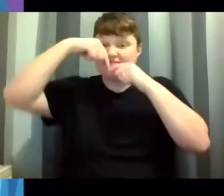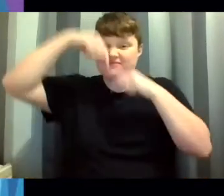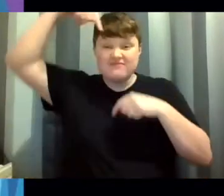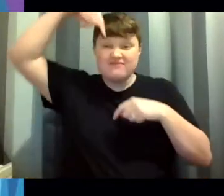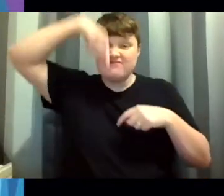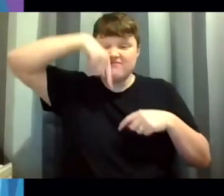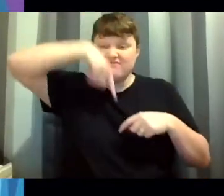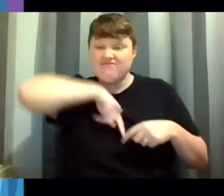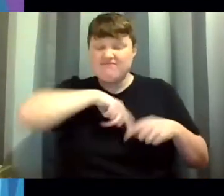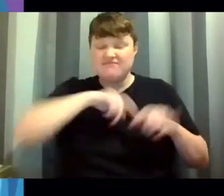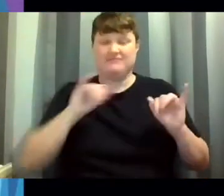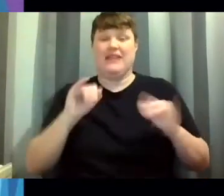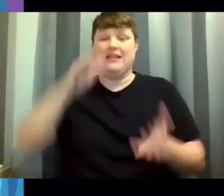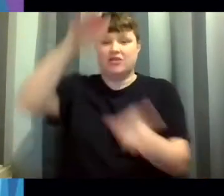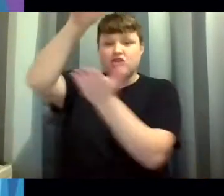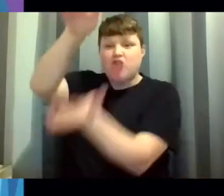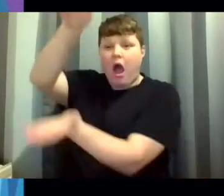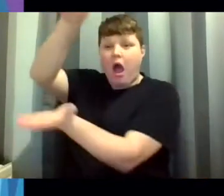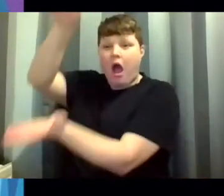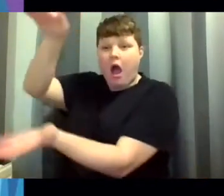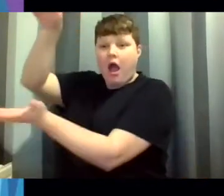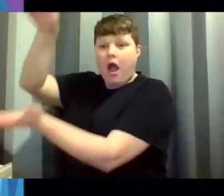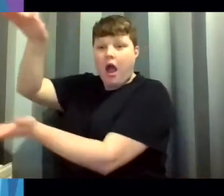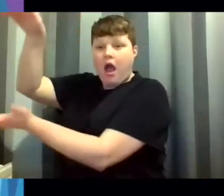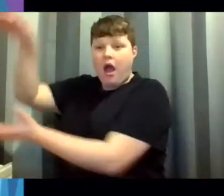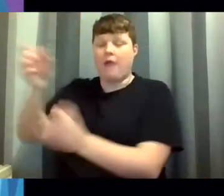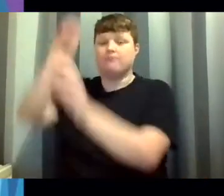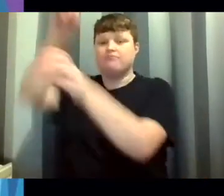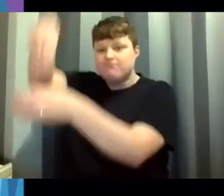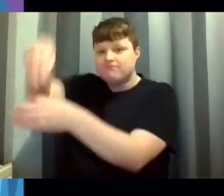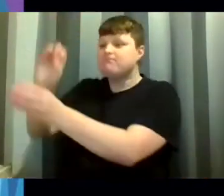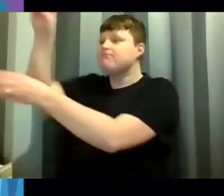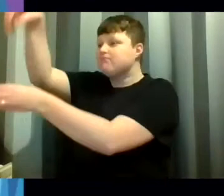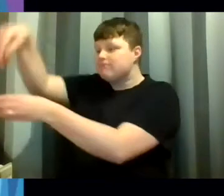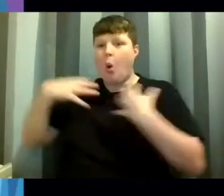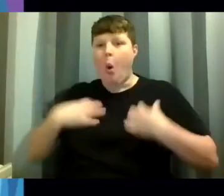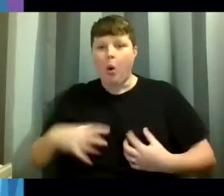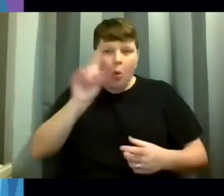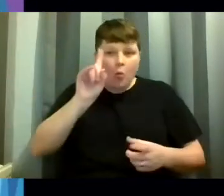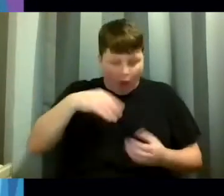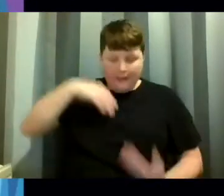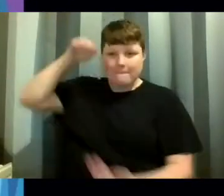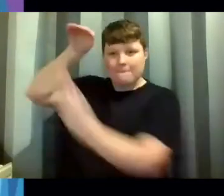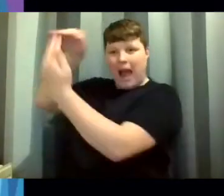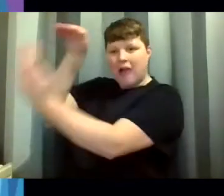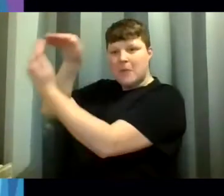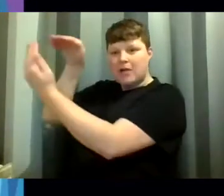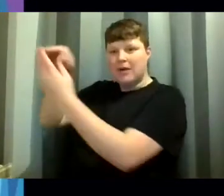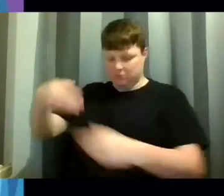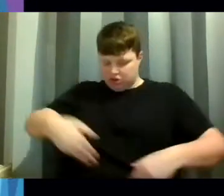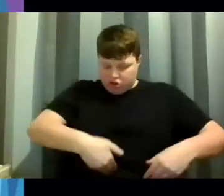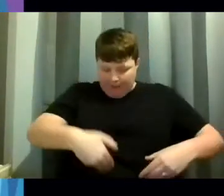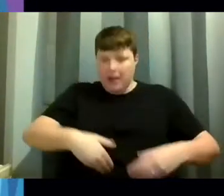canopic jars to place specific organs in. For example, the stomach lungs and liver here.